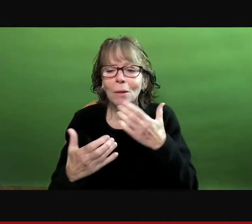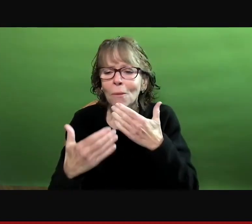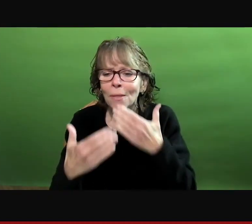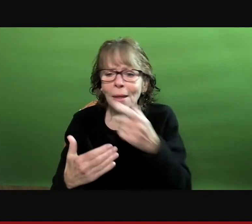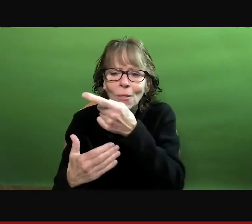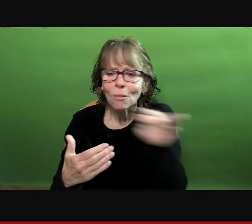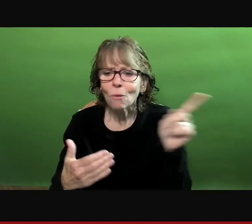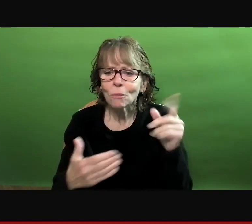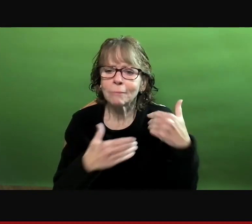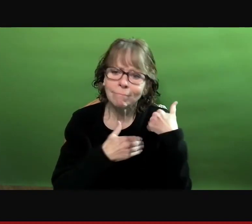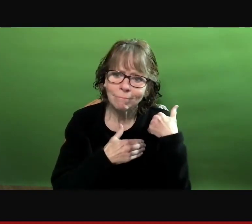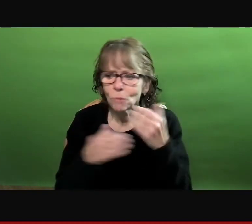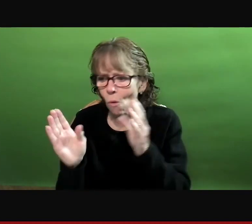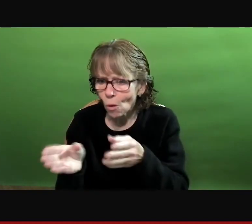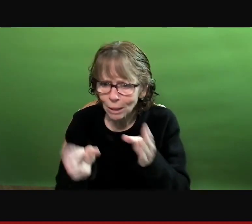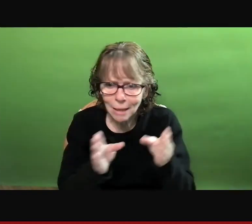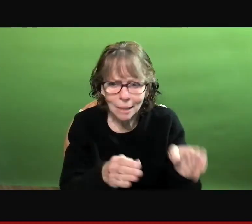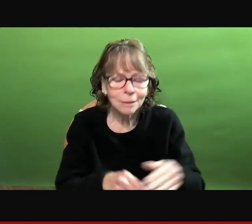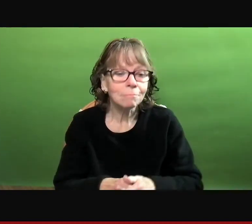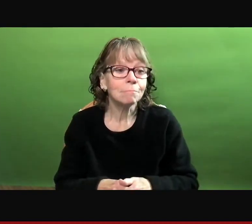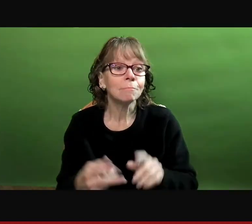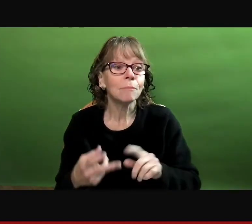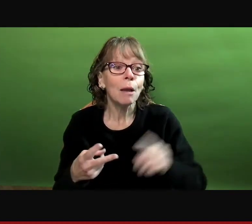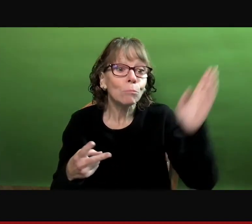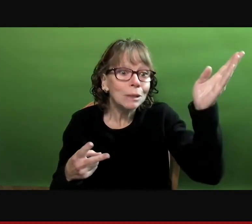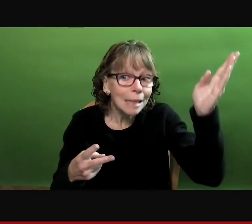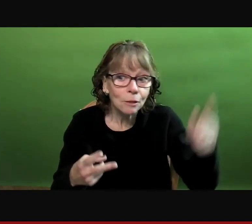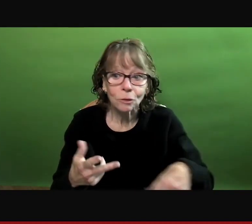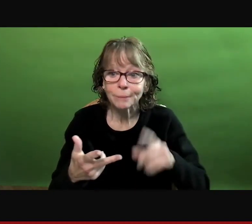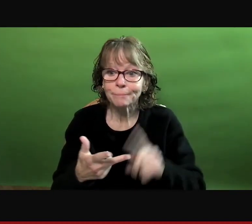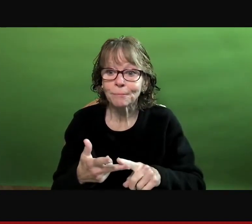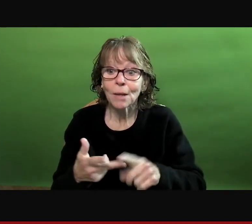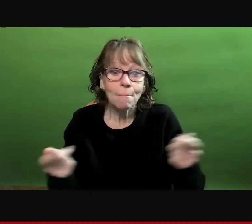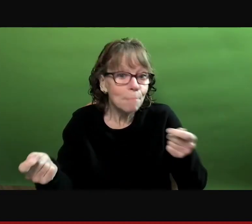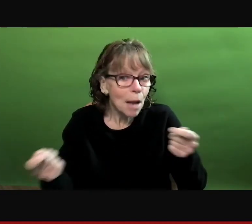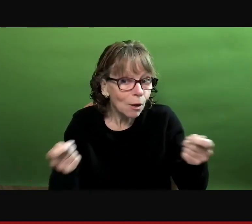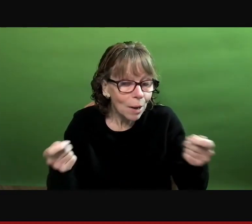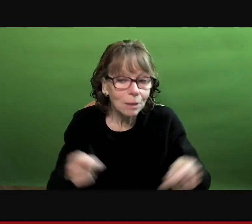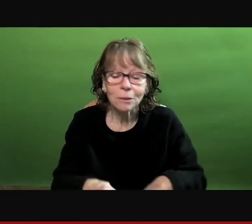presenters, moderators, funders, sponsors, and translators,